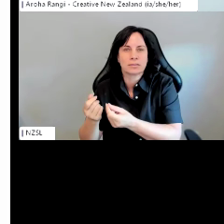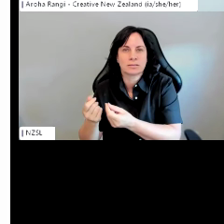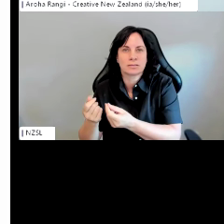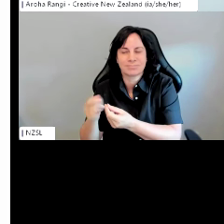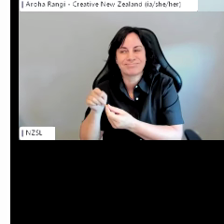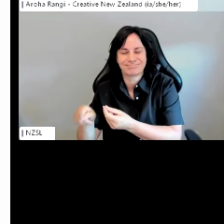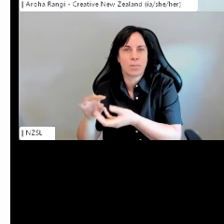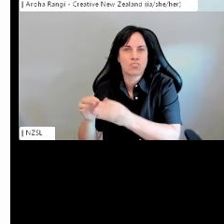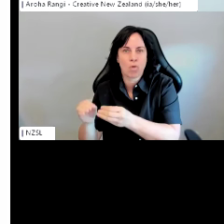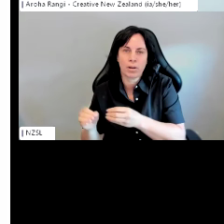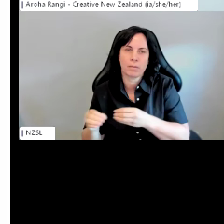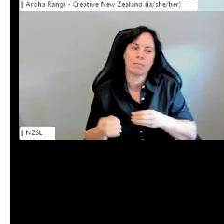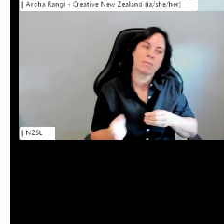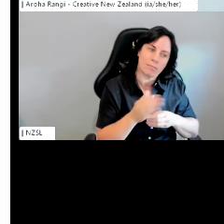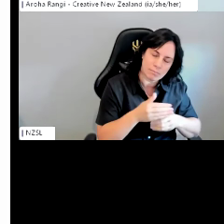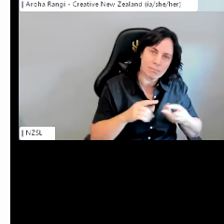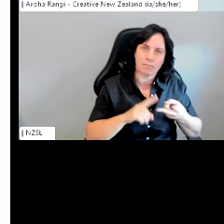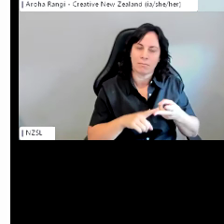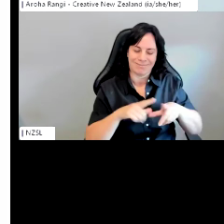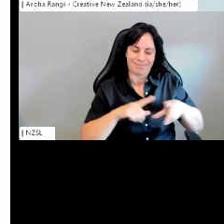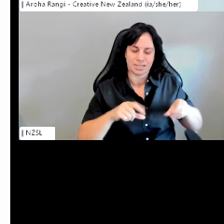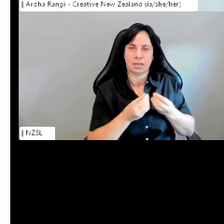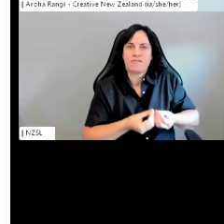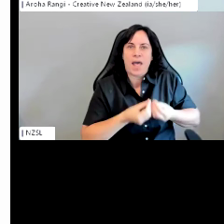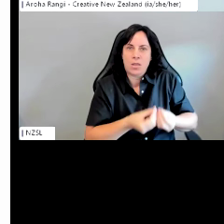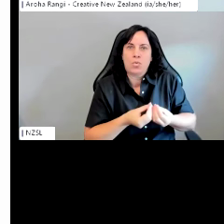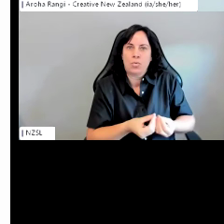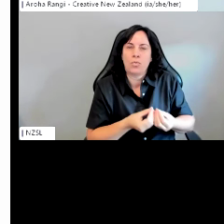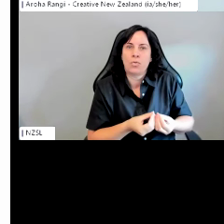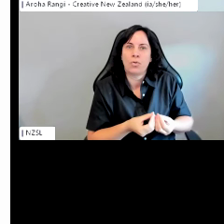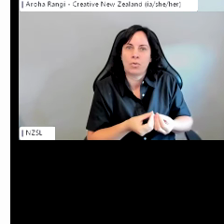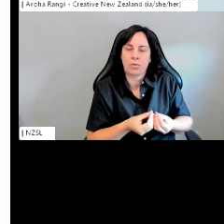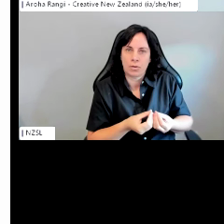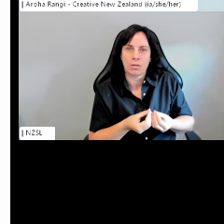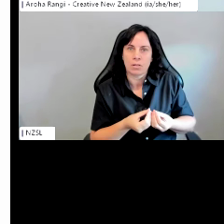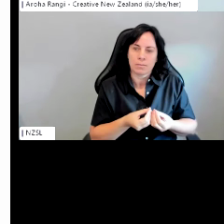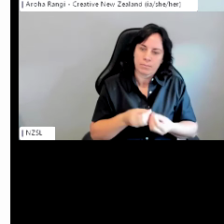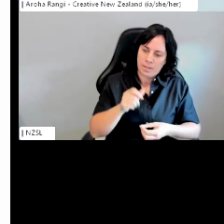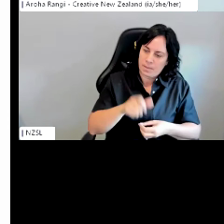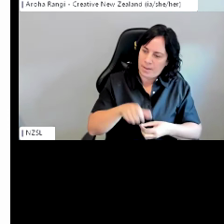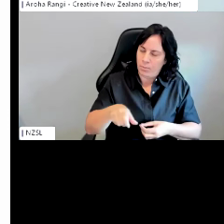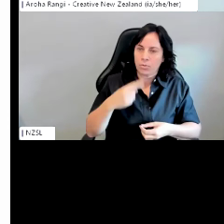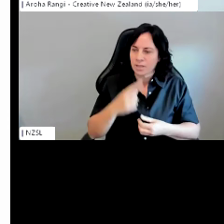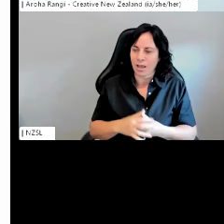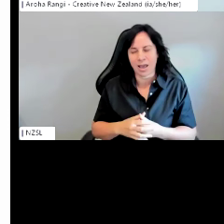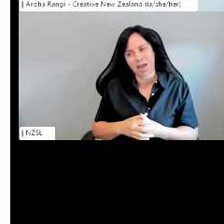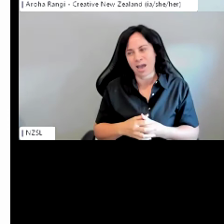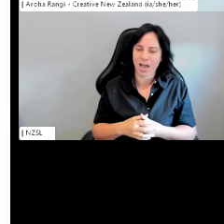So, they don't see value for money. It's not necessarily that they can't haven't got the number of dollars that you're asking. It's that they don't think that what you're offering is probably